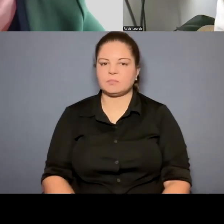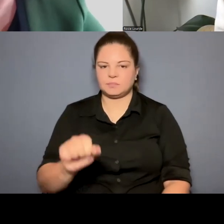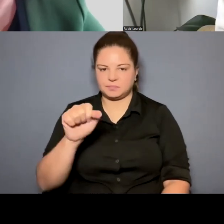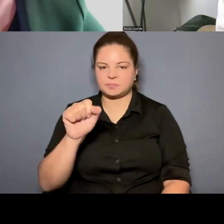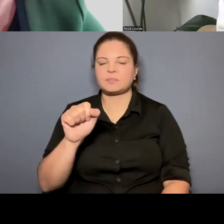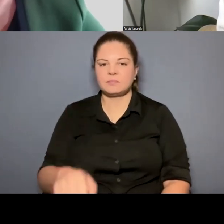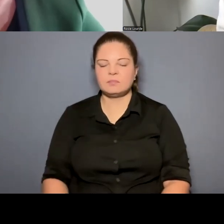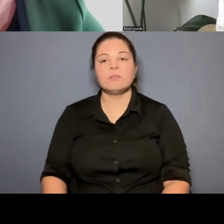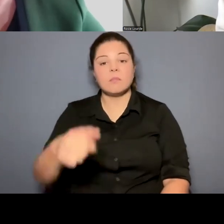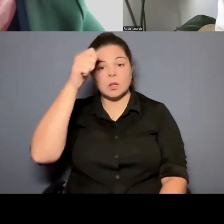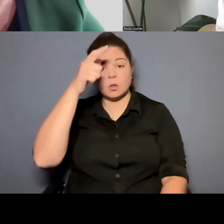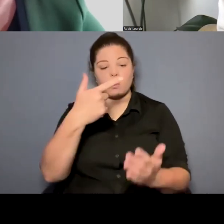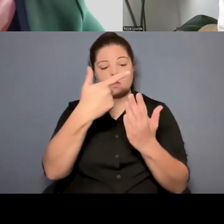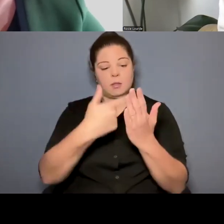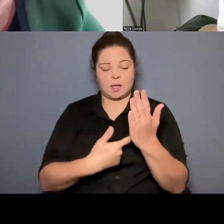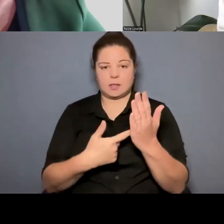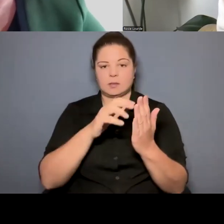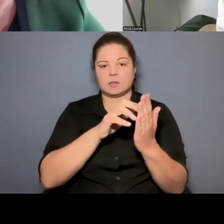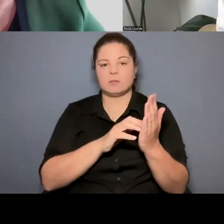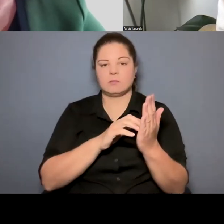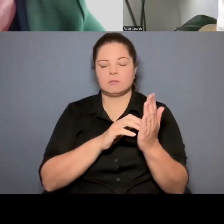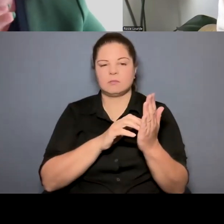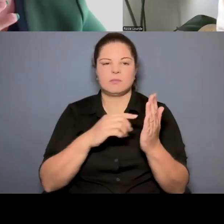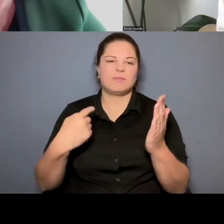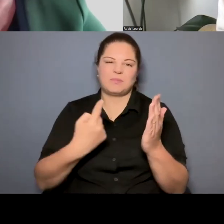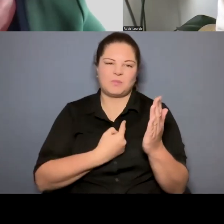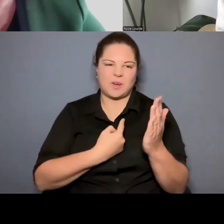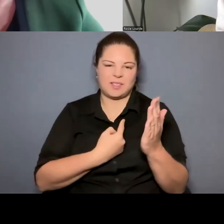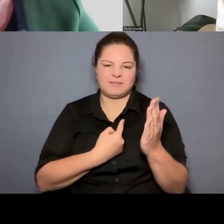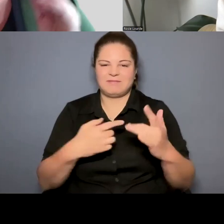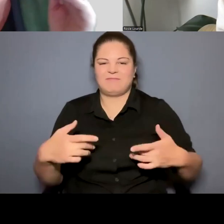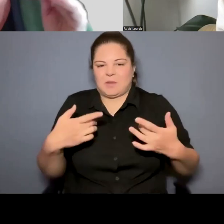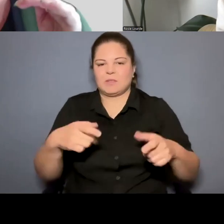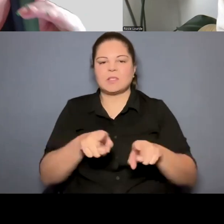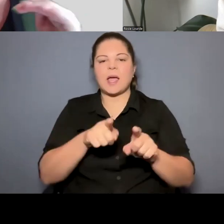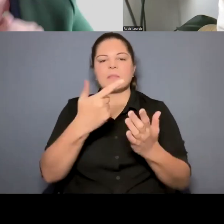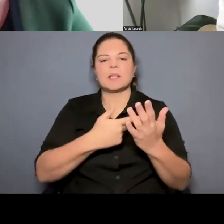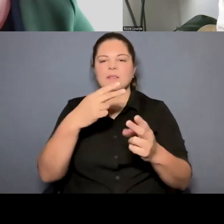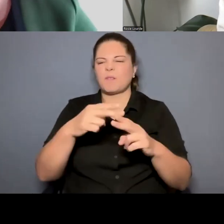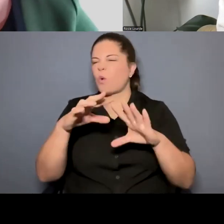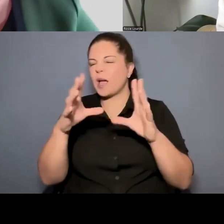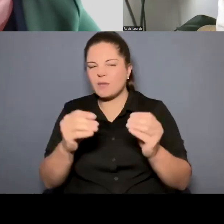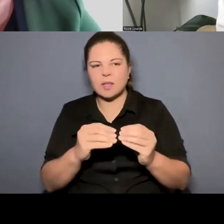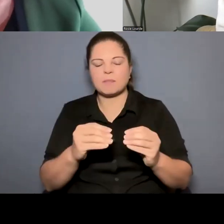the list, which, it's the same list it feels like for everything, leadership, culture. But the risk